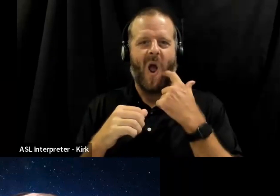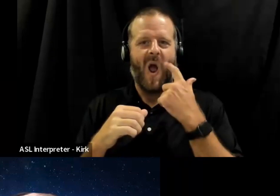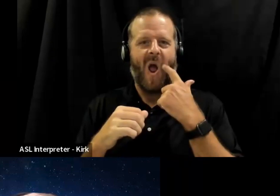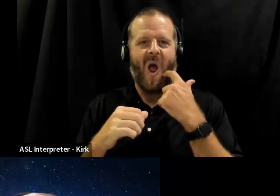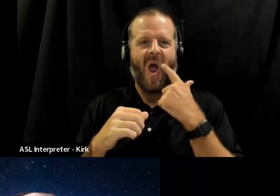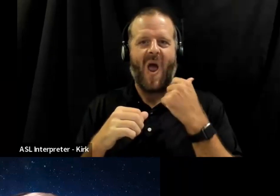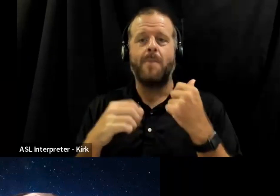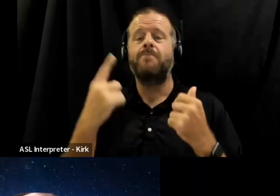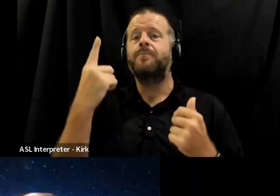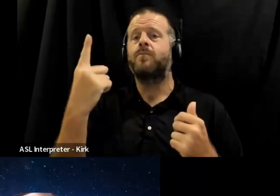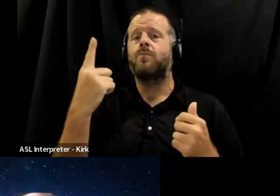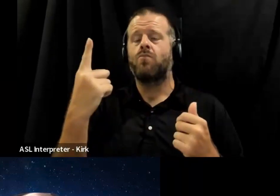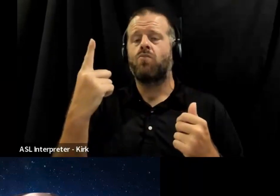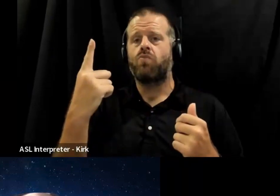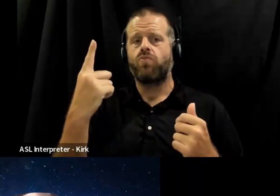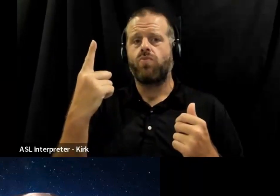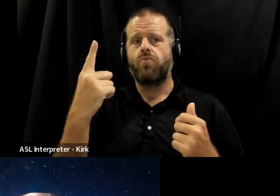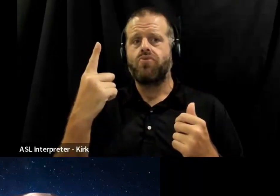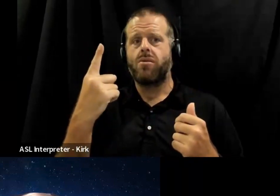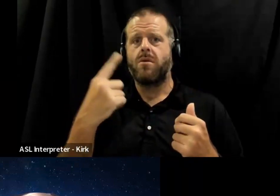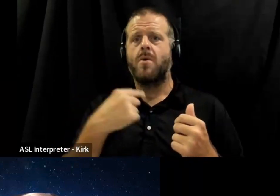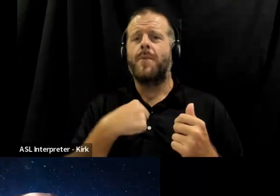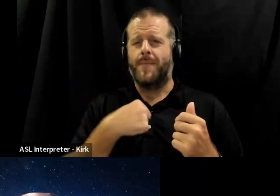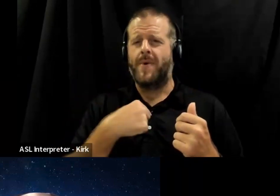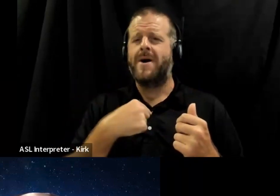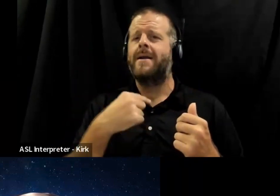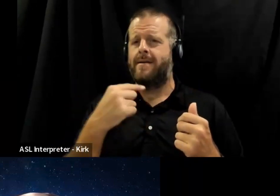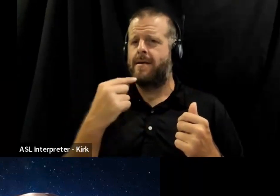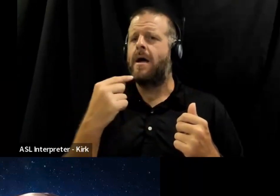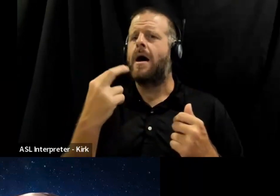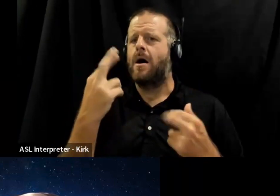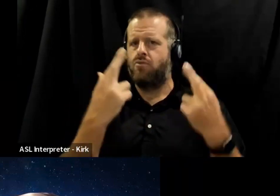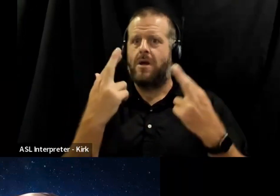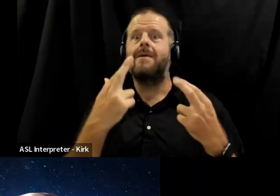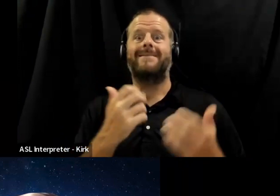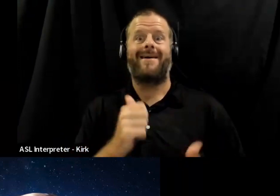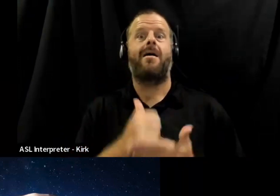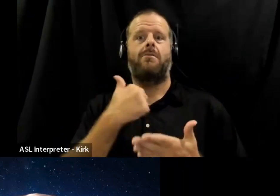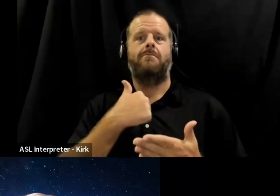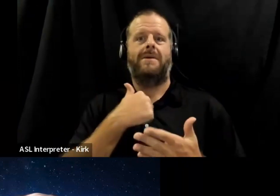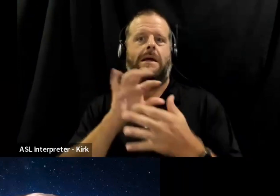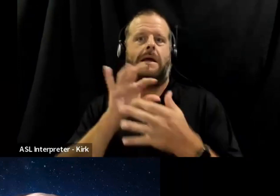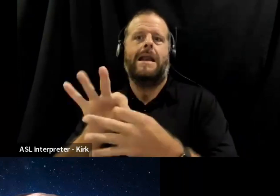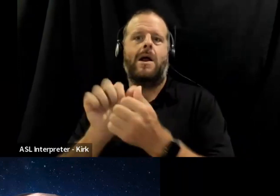One of the things that I have found helps me connect with patrons that are presenting